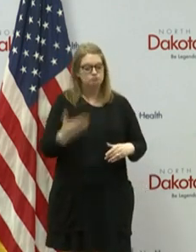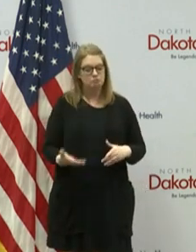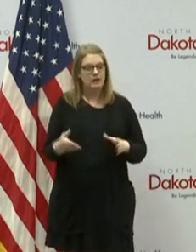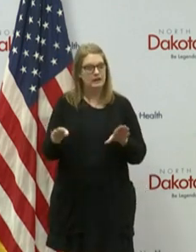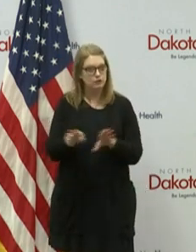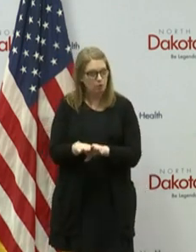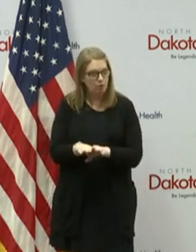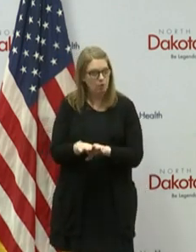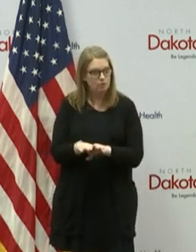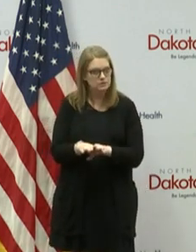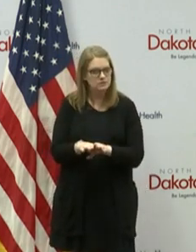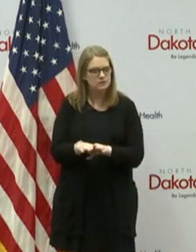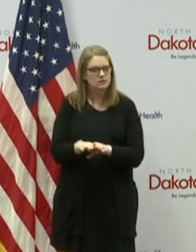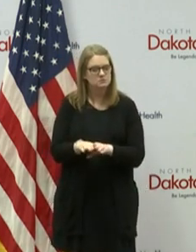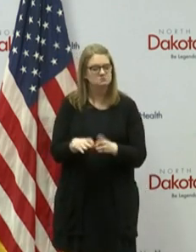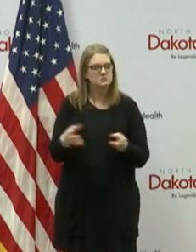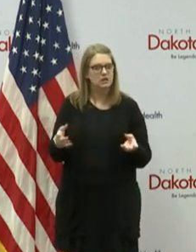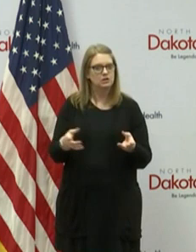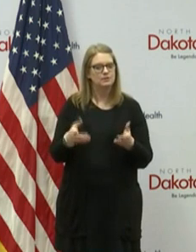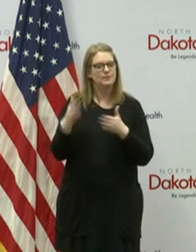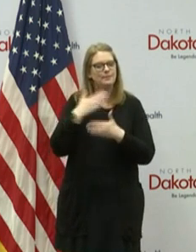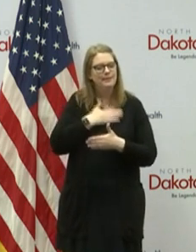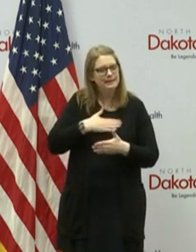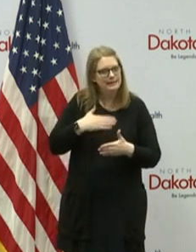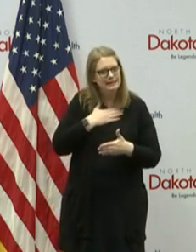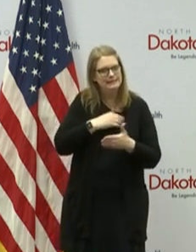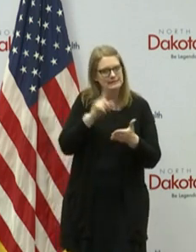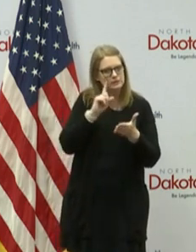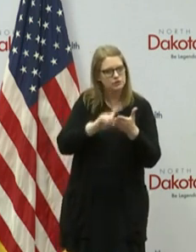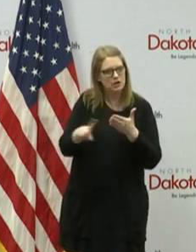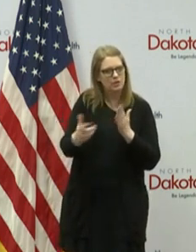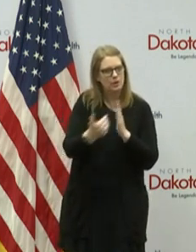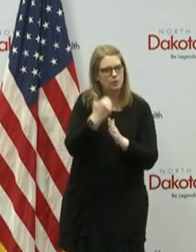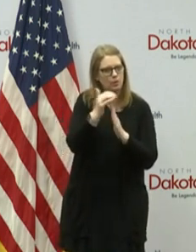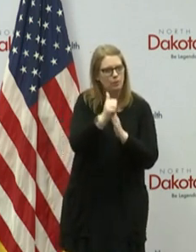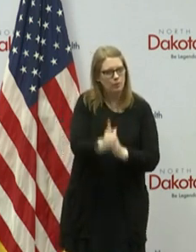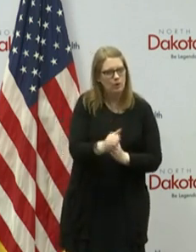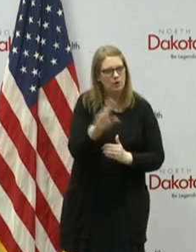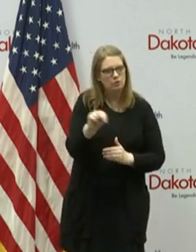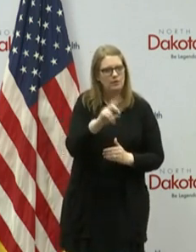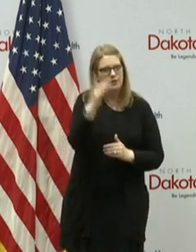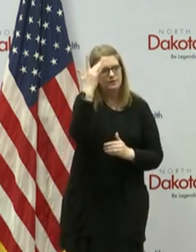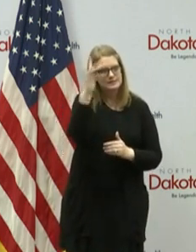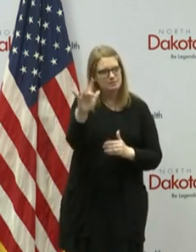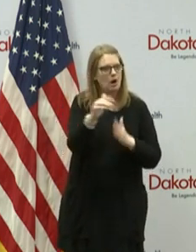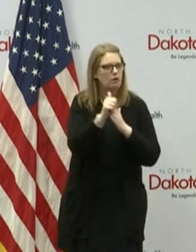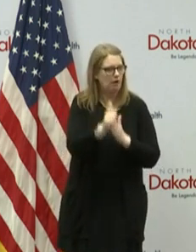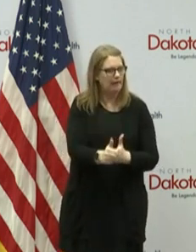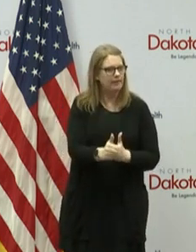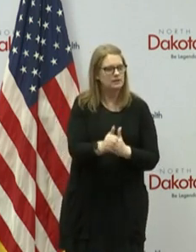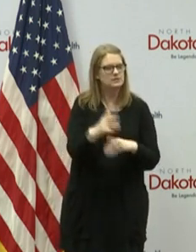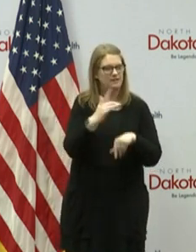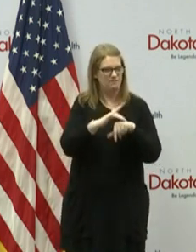ON THE EXECUTIVE ORDER. IF YOU ARE OPEN OR IF YOU ARE MANDATORILY CLOSED OR NOT UNDER EXECUTIVE ORDERS AS YOU THINK